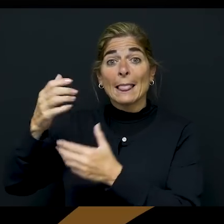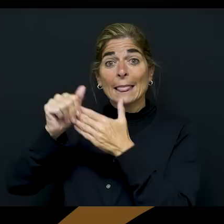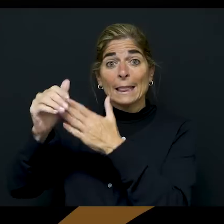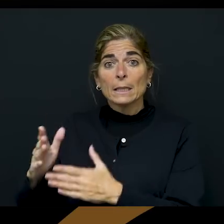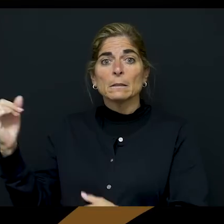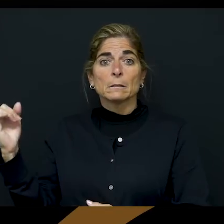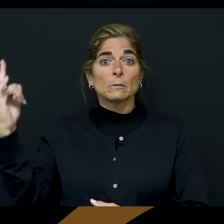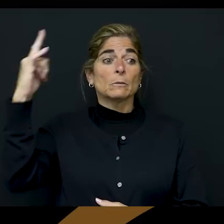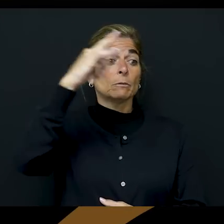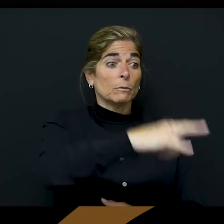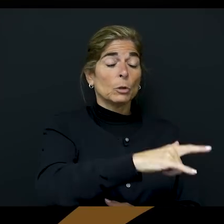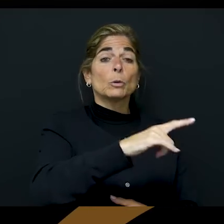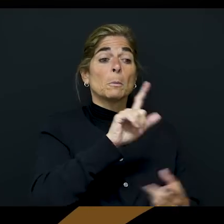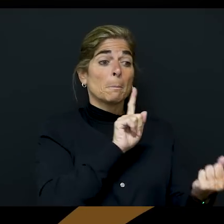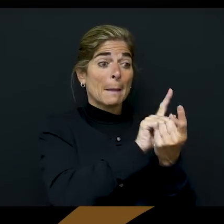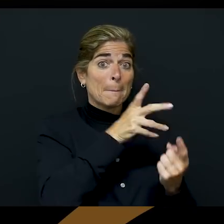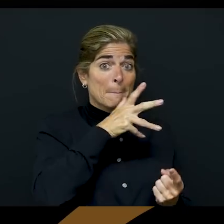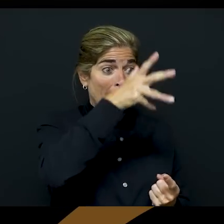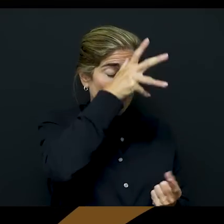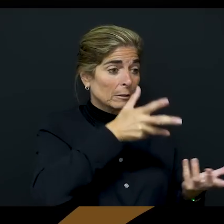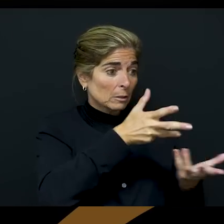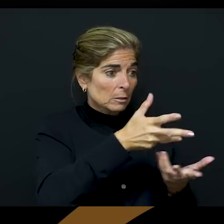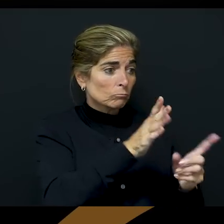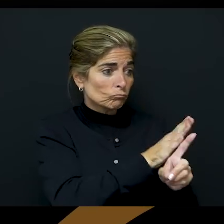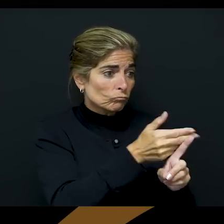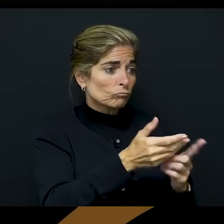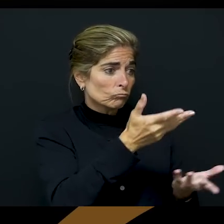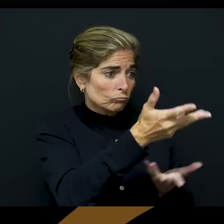went to Glasgow, met my parents and helped them to feel comfortable,